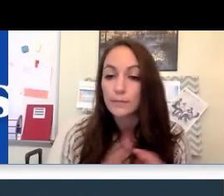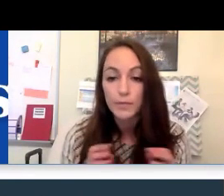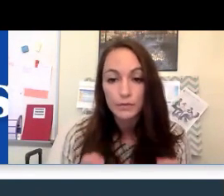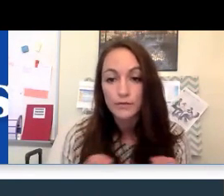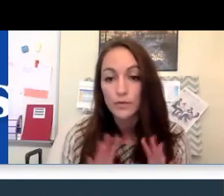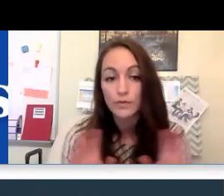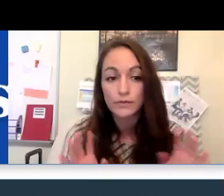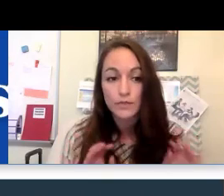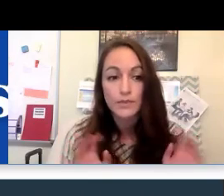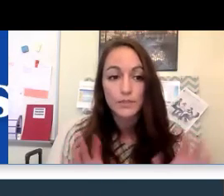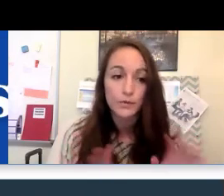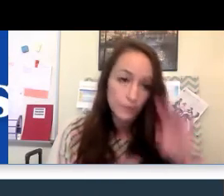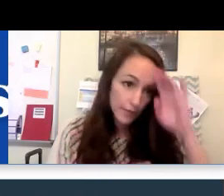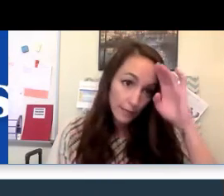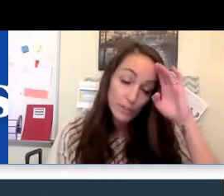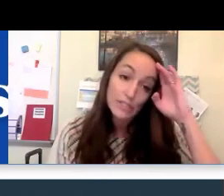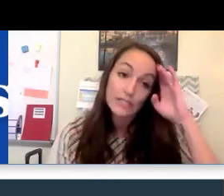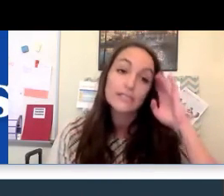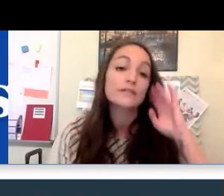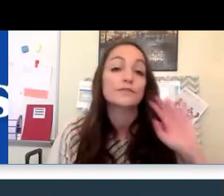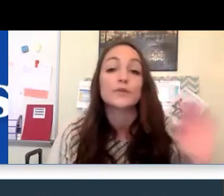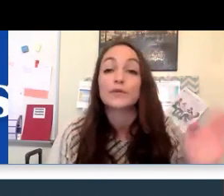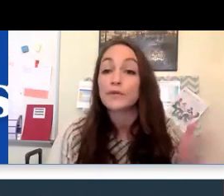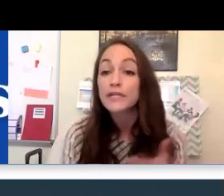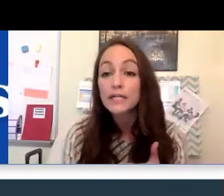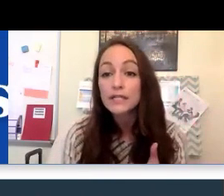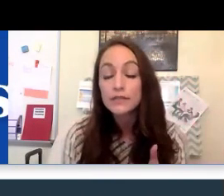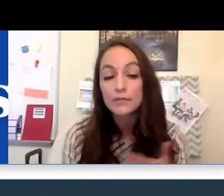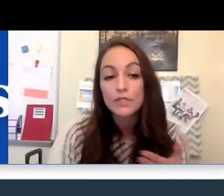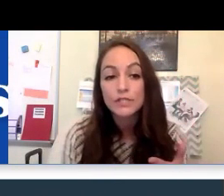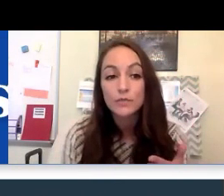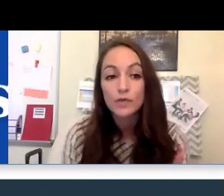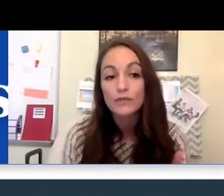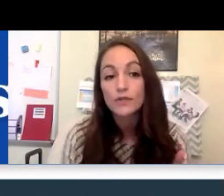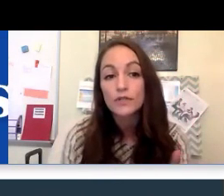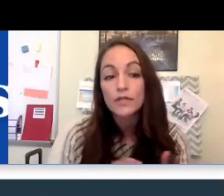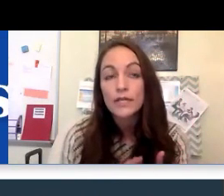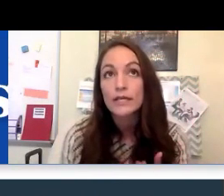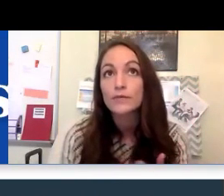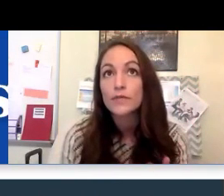beautiful beautiful speech, beautiful language. He is a fluent reader, which is wonderful. It really